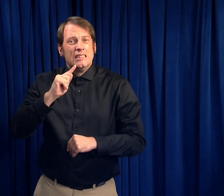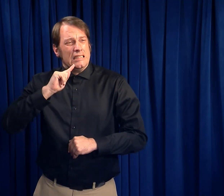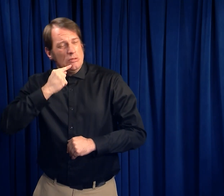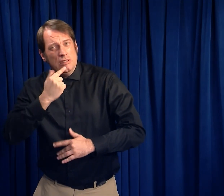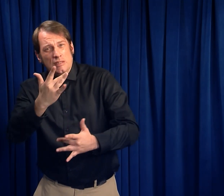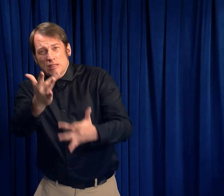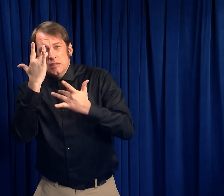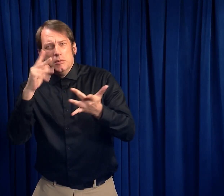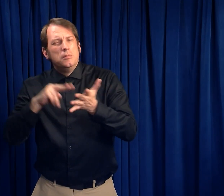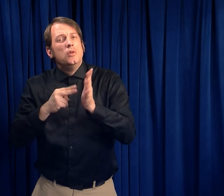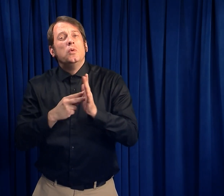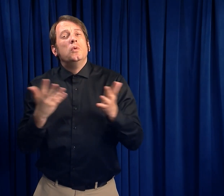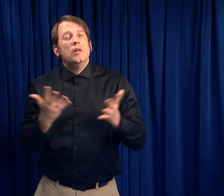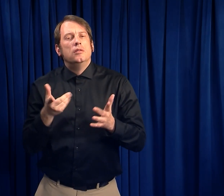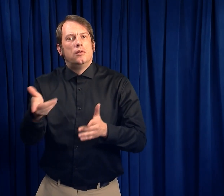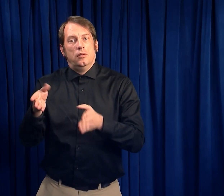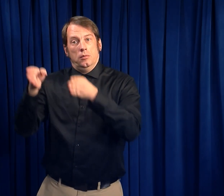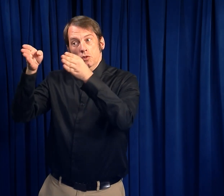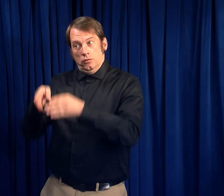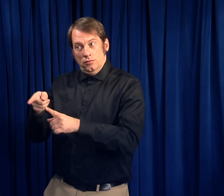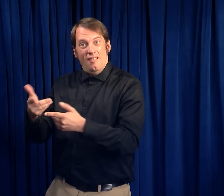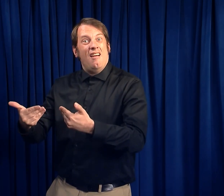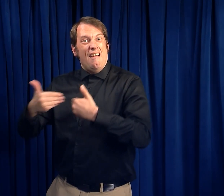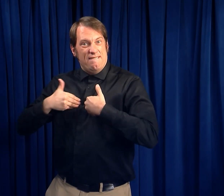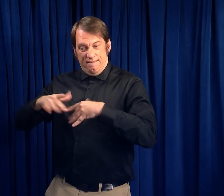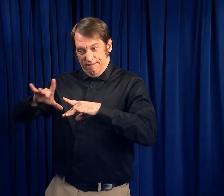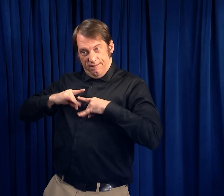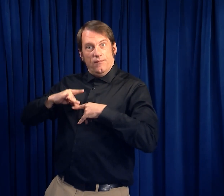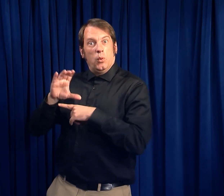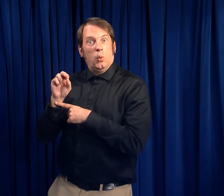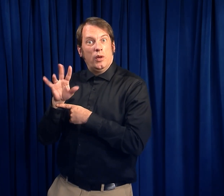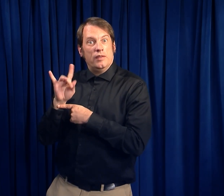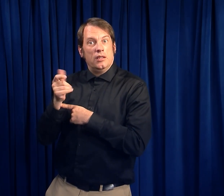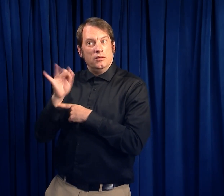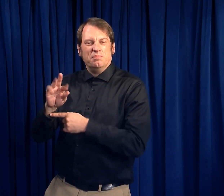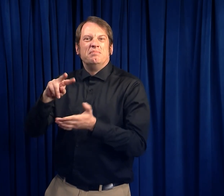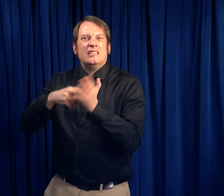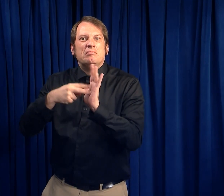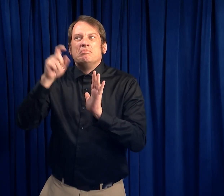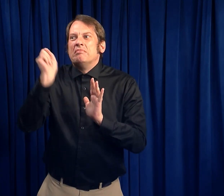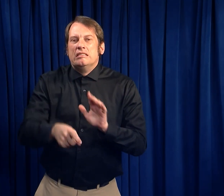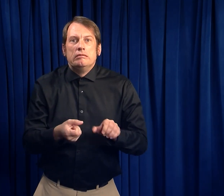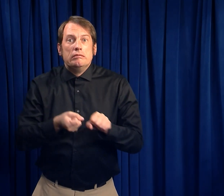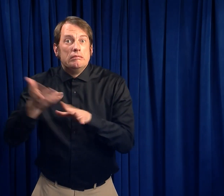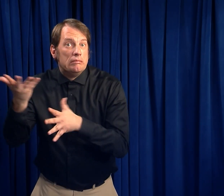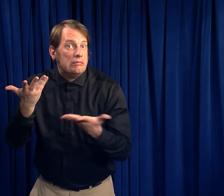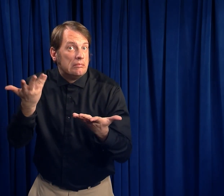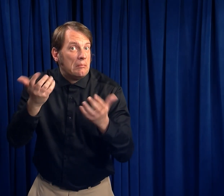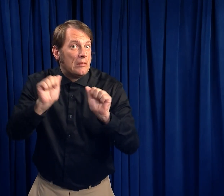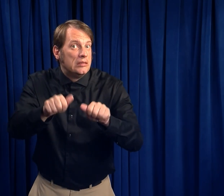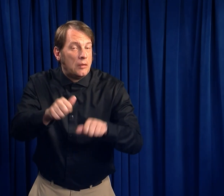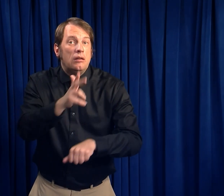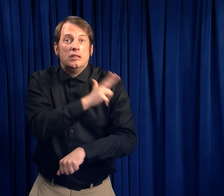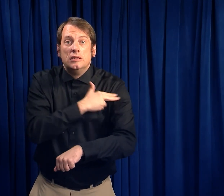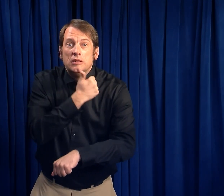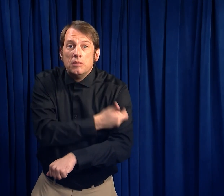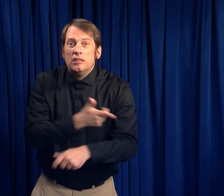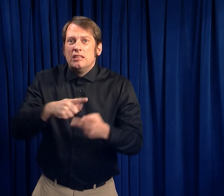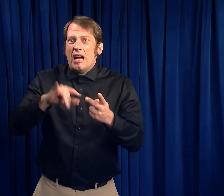Serious illness means that the person with COVID-19 may require hospitalization, intensive care,